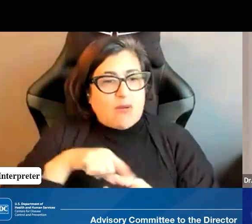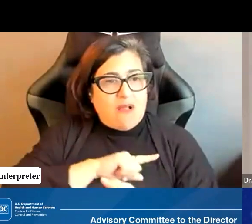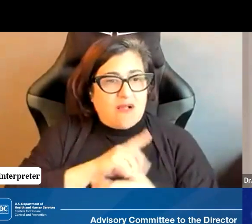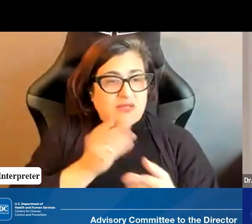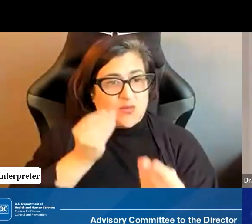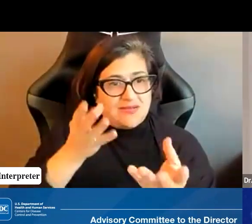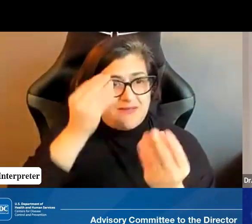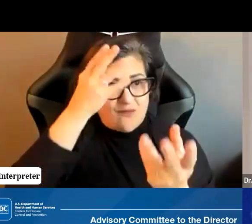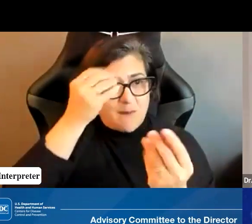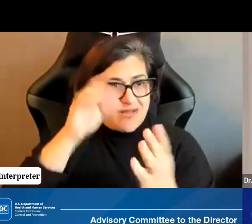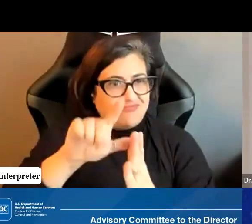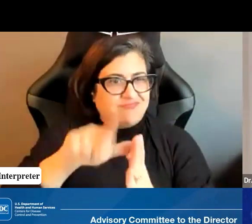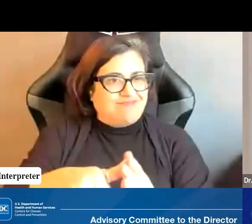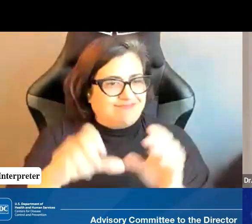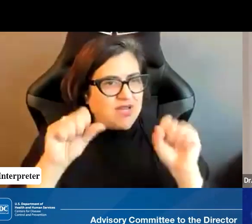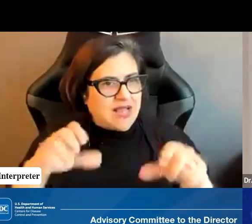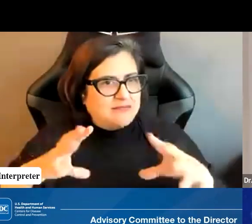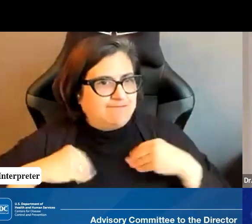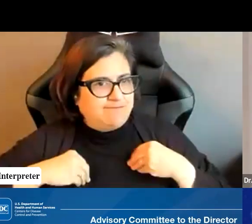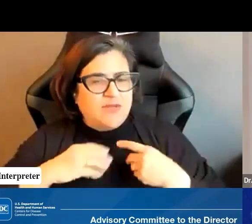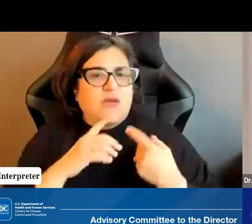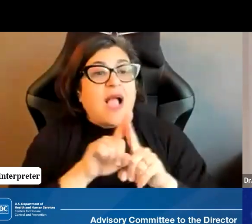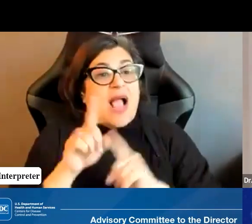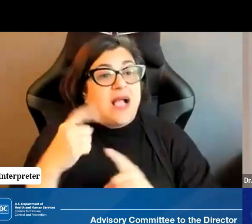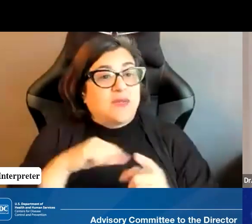So I just think as we move forward with this effort, really keeping in mind